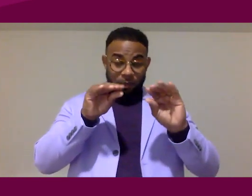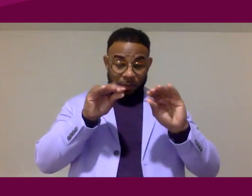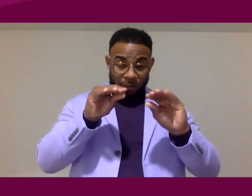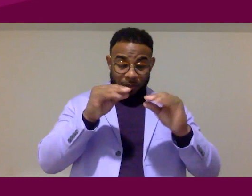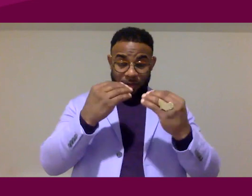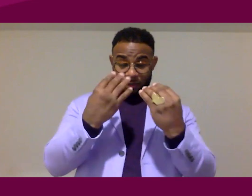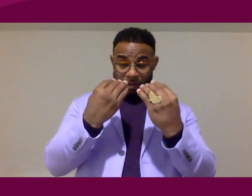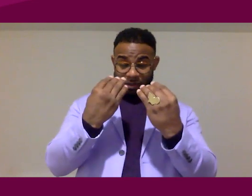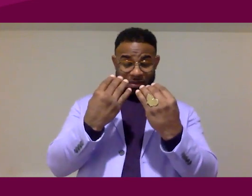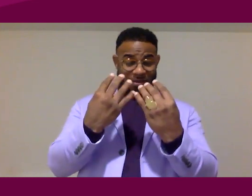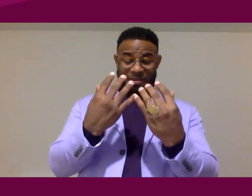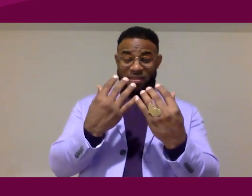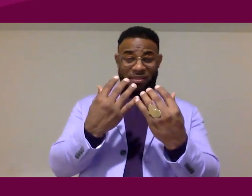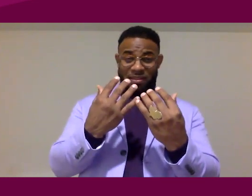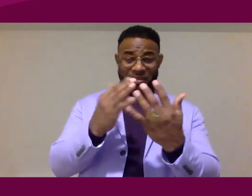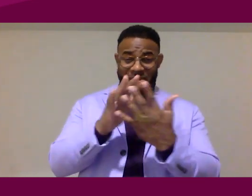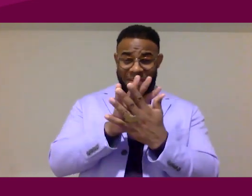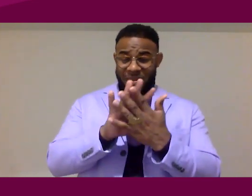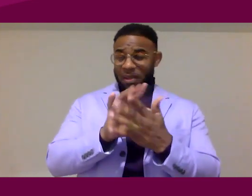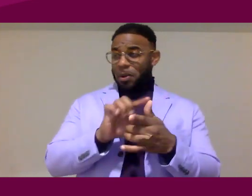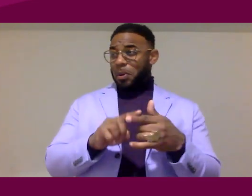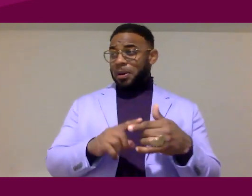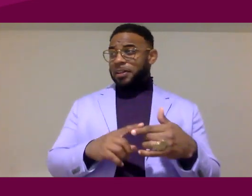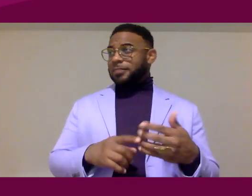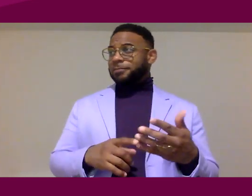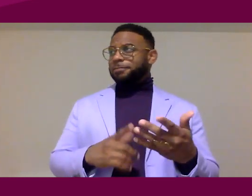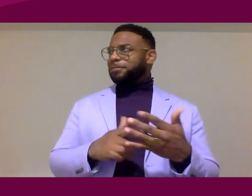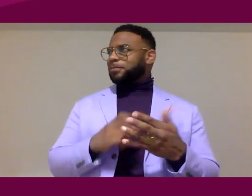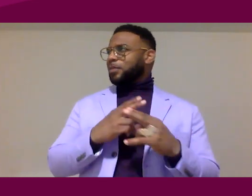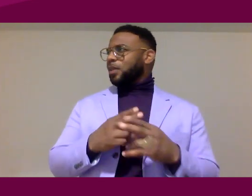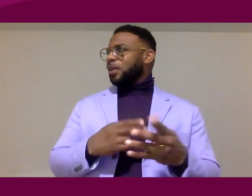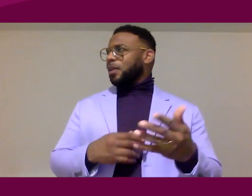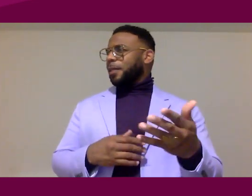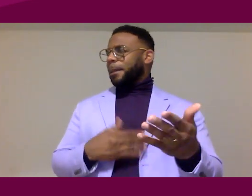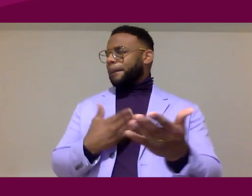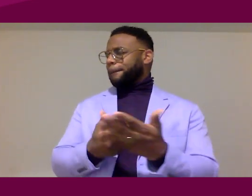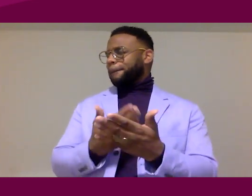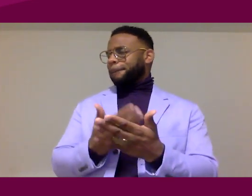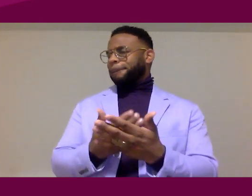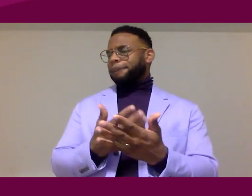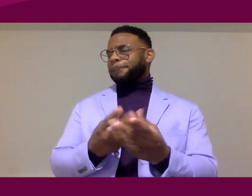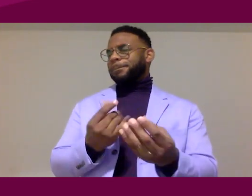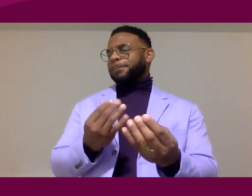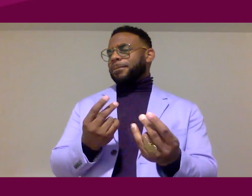or what is it called?